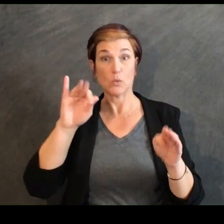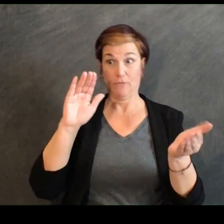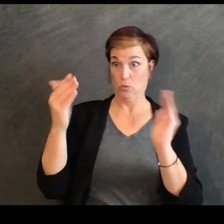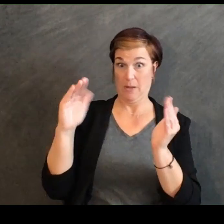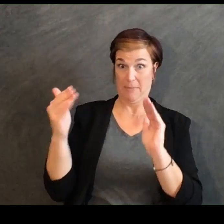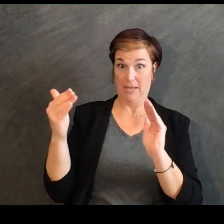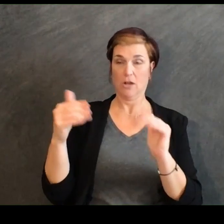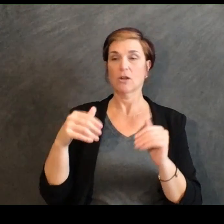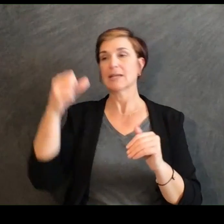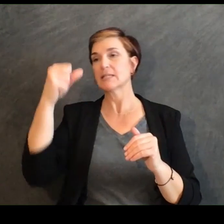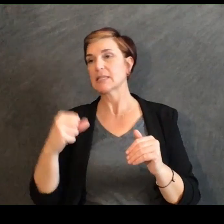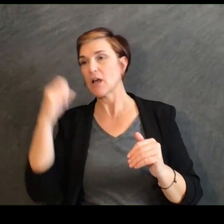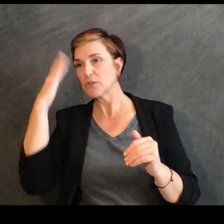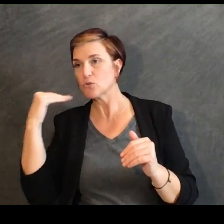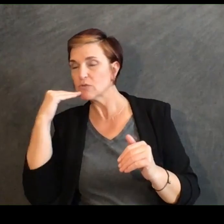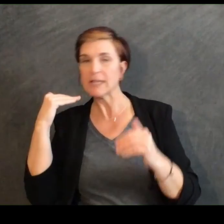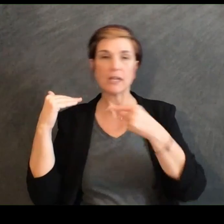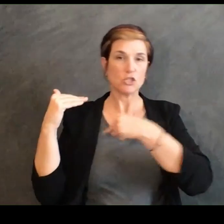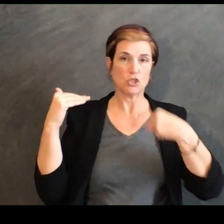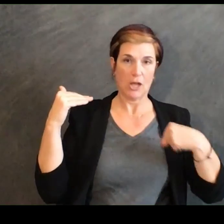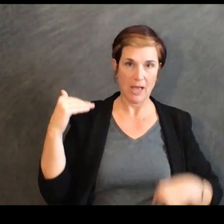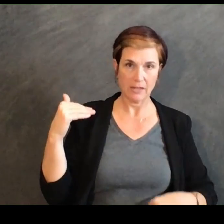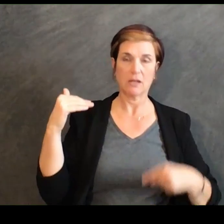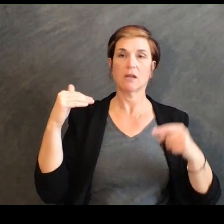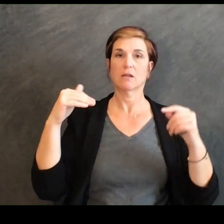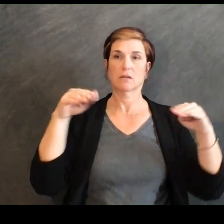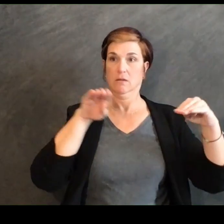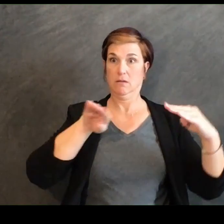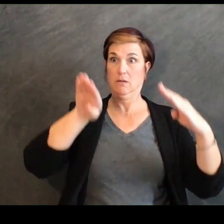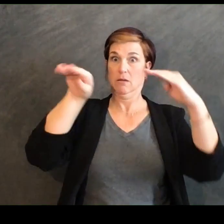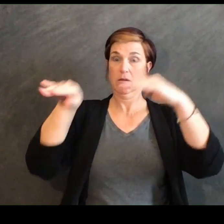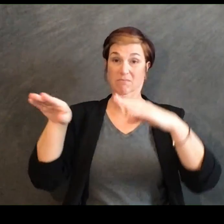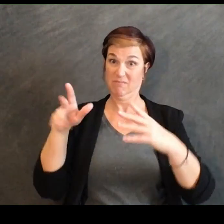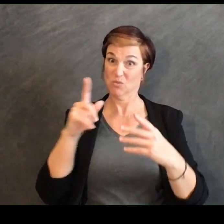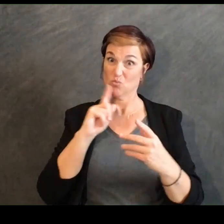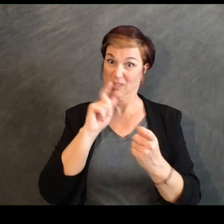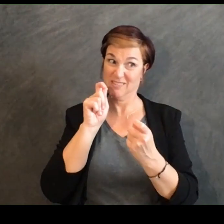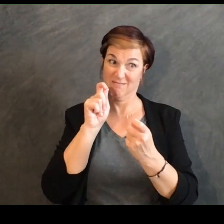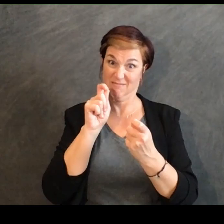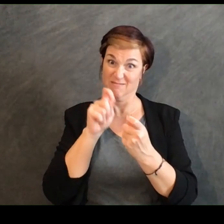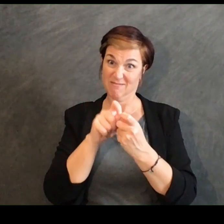can start to see as to complete overlay of that data and so that's what we're